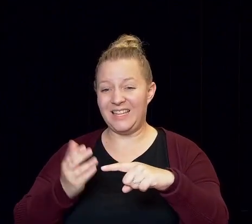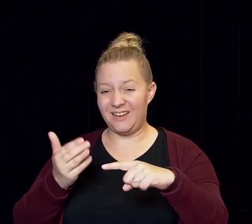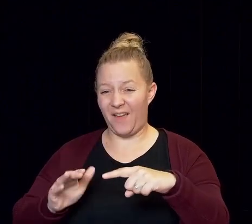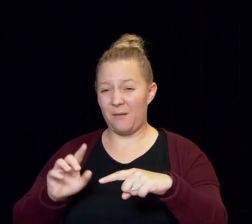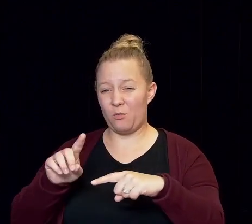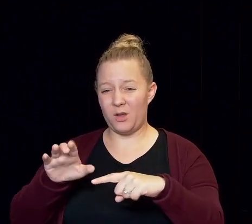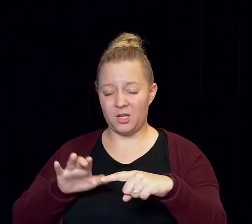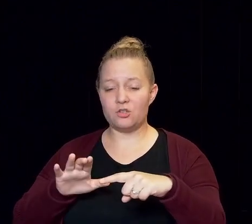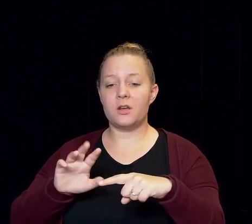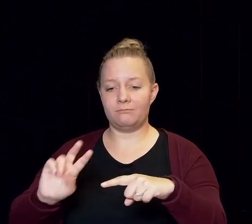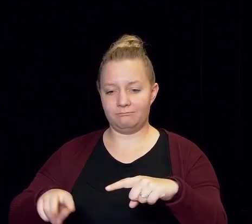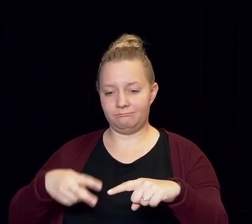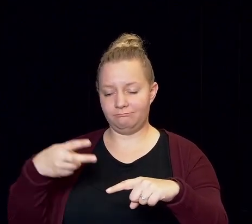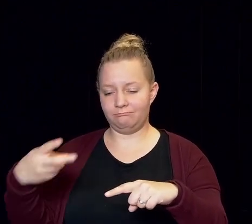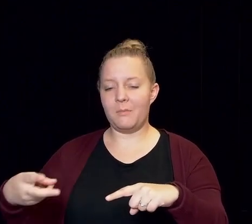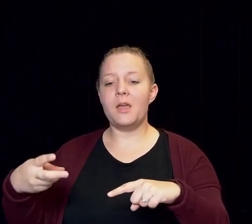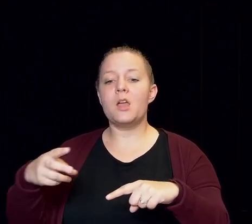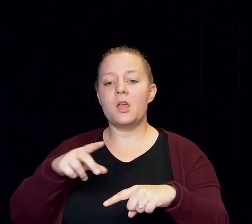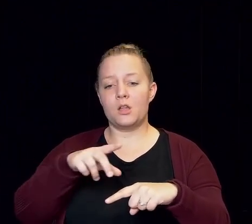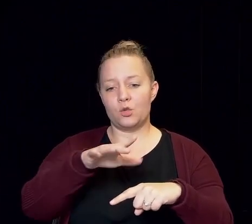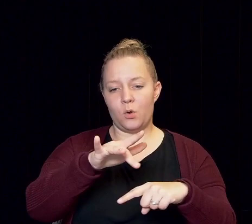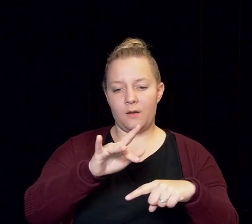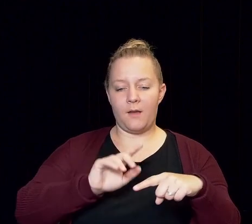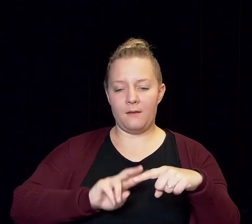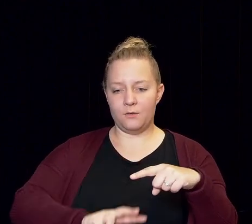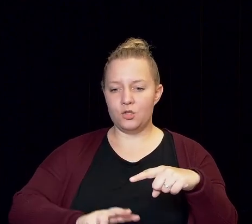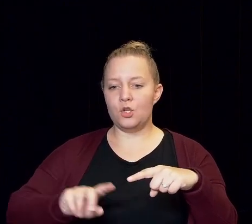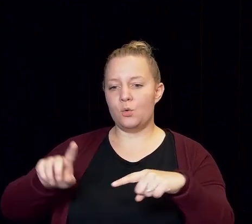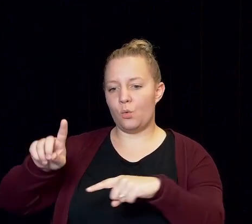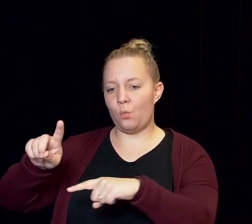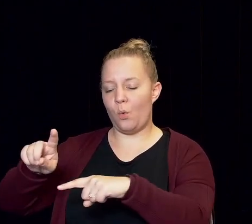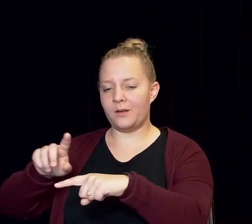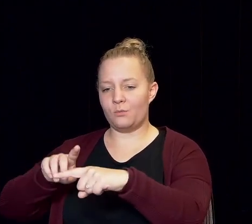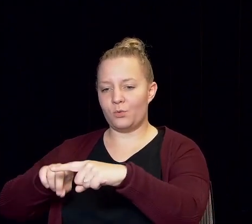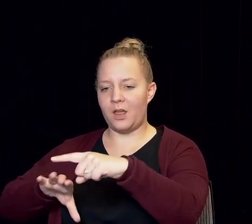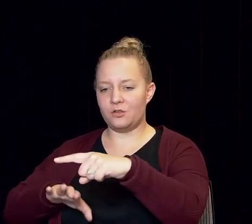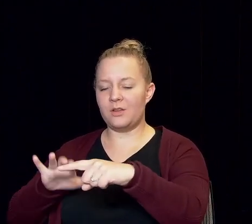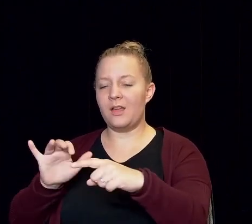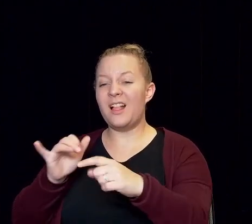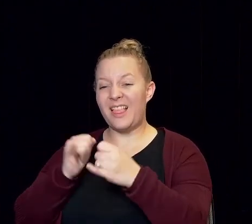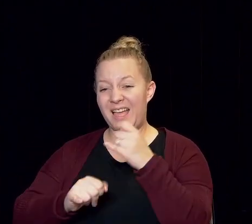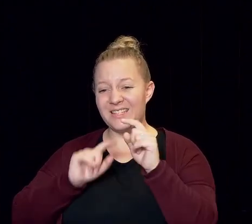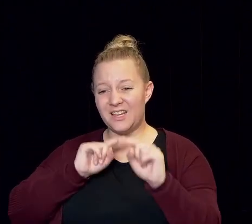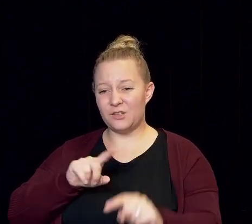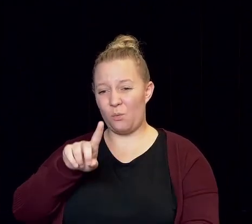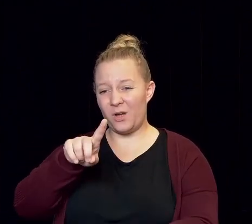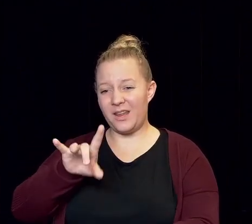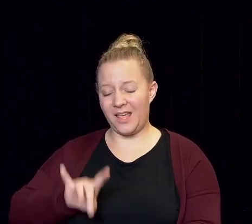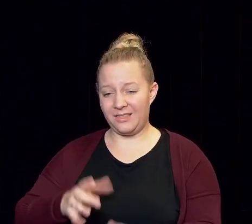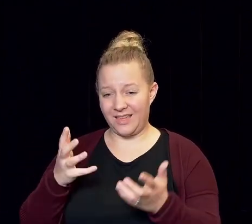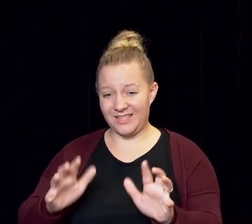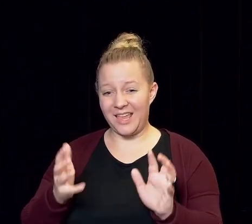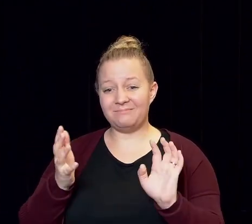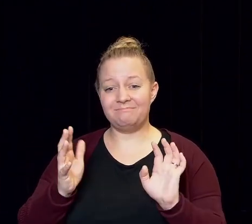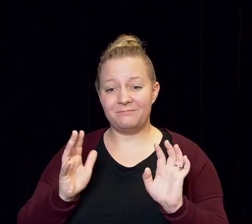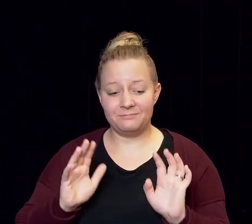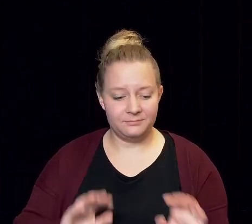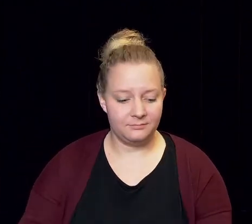I did cross simplify and your final answer is 1/8. That's it! You're all done!